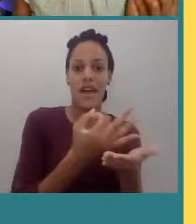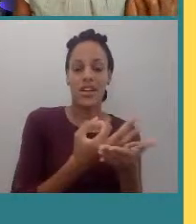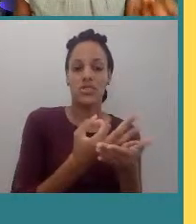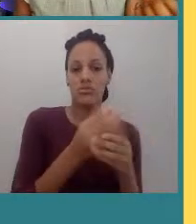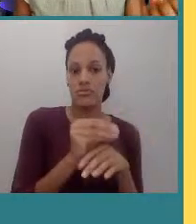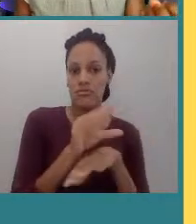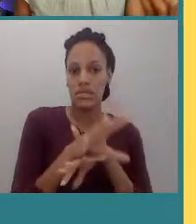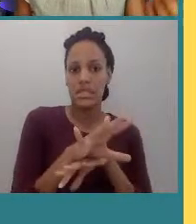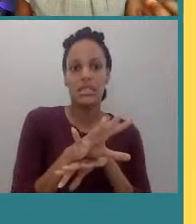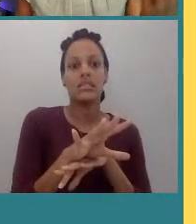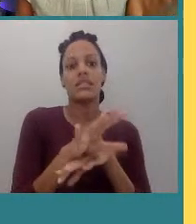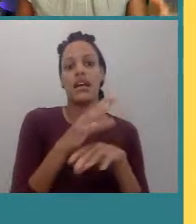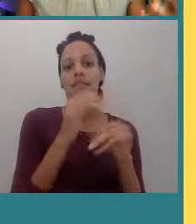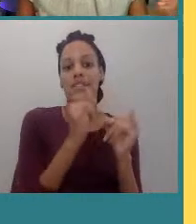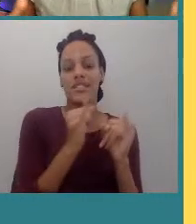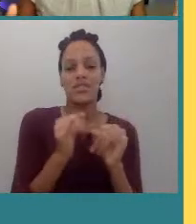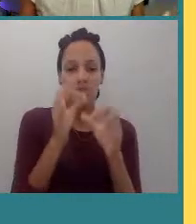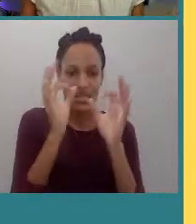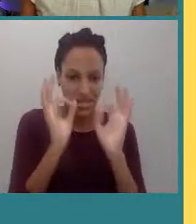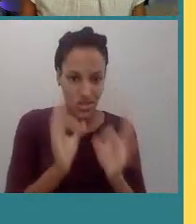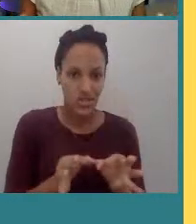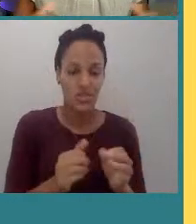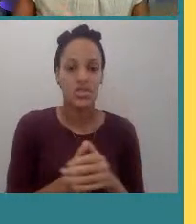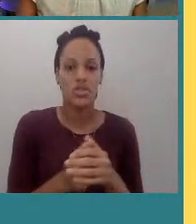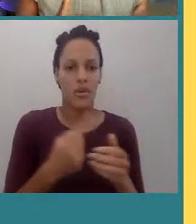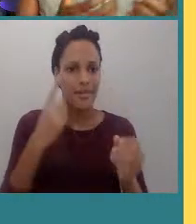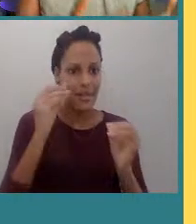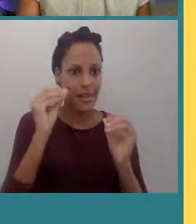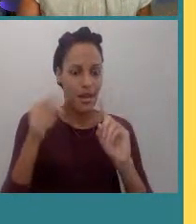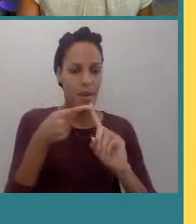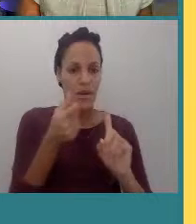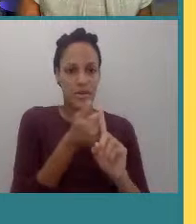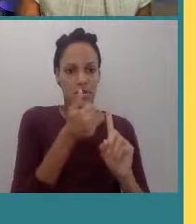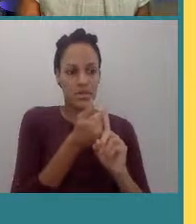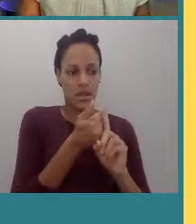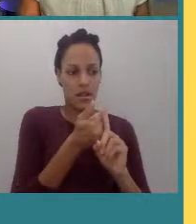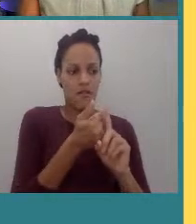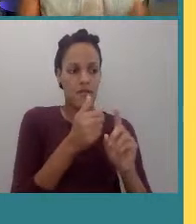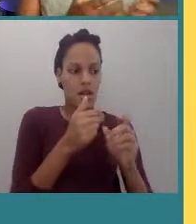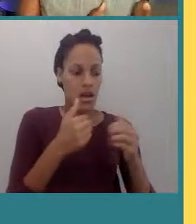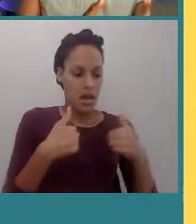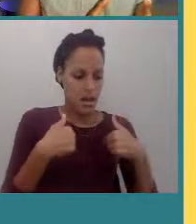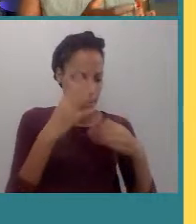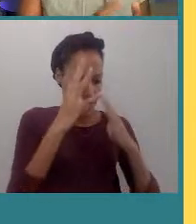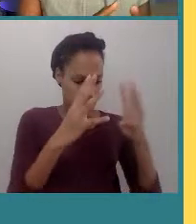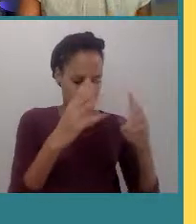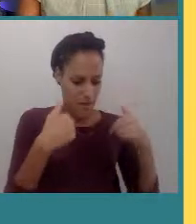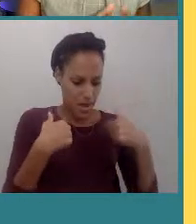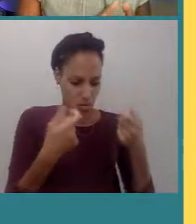about the individual things we do as a creator such as representation that does have an impact